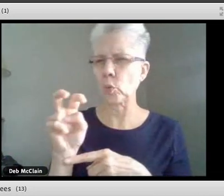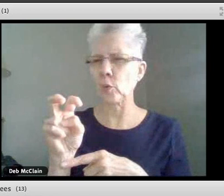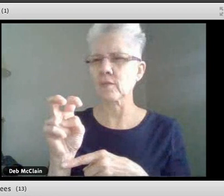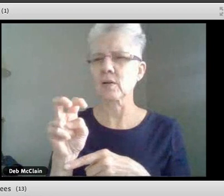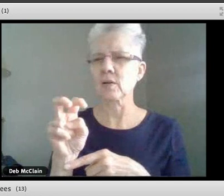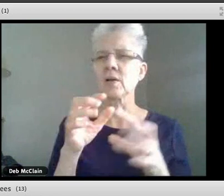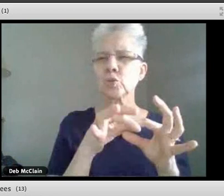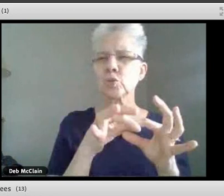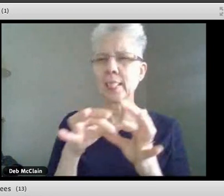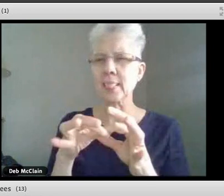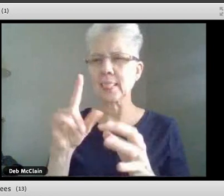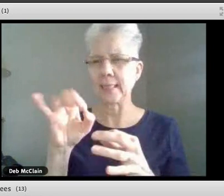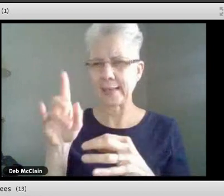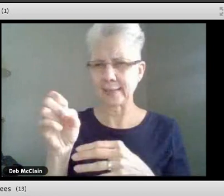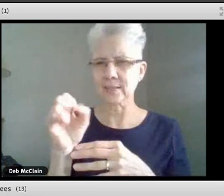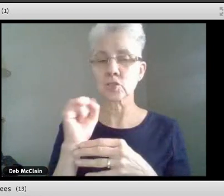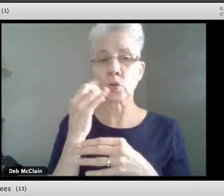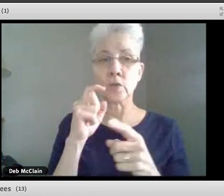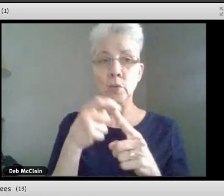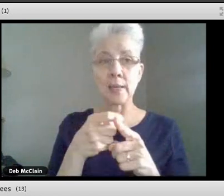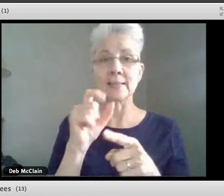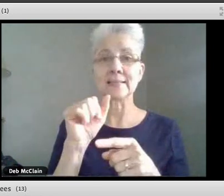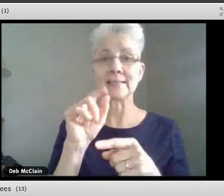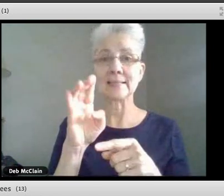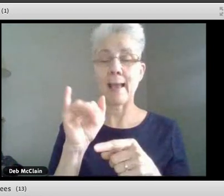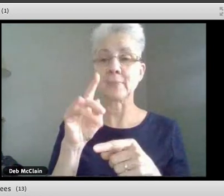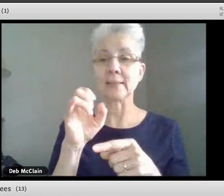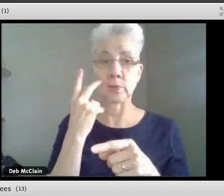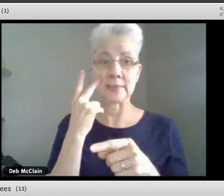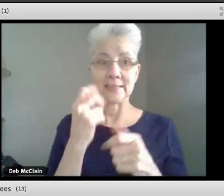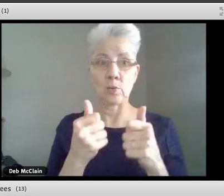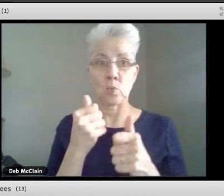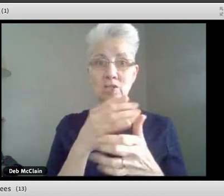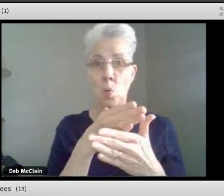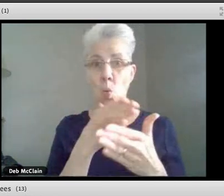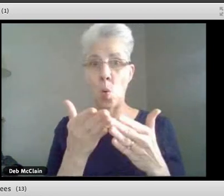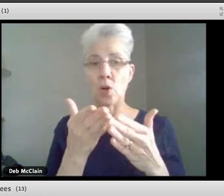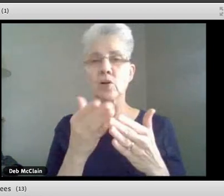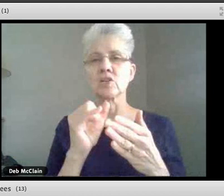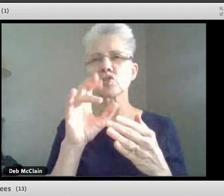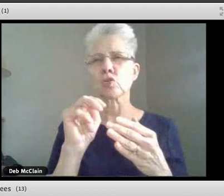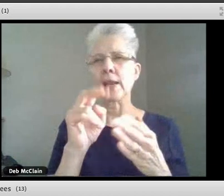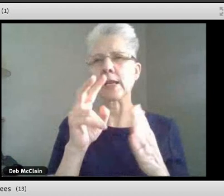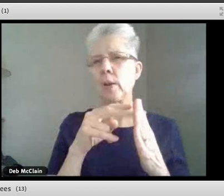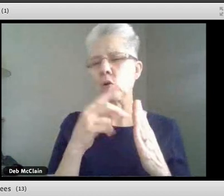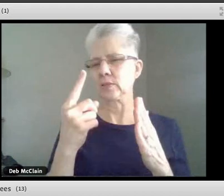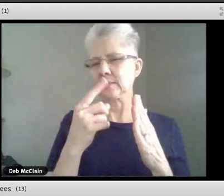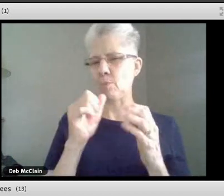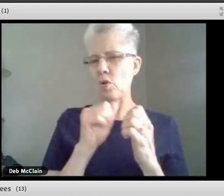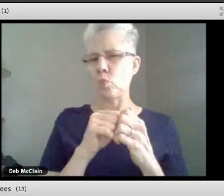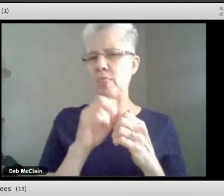what order a screen reader or somebody with a switch could see how your website works.